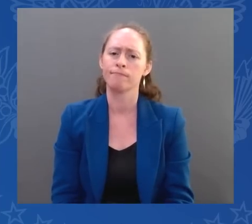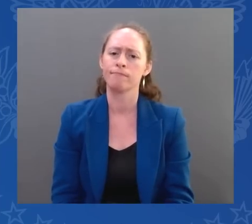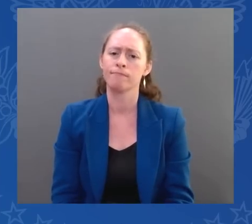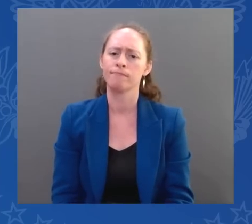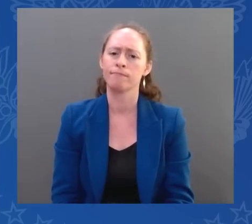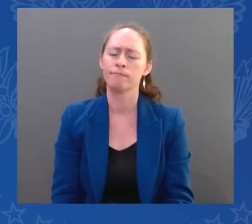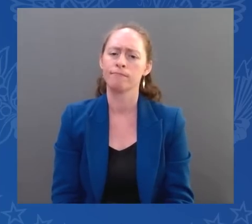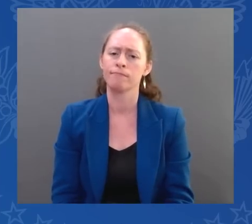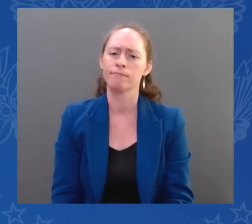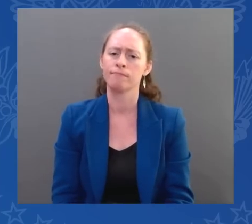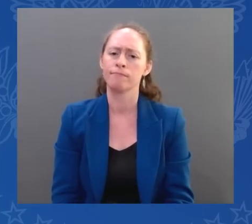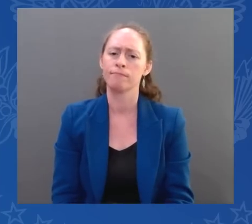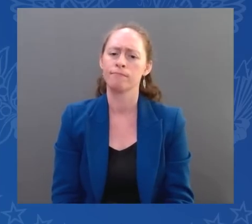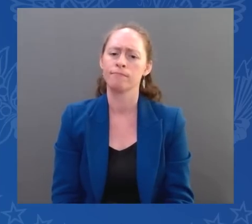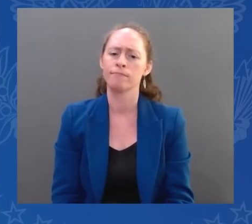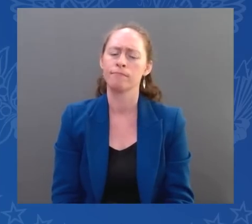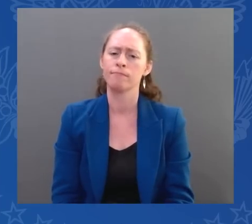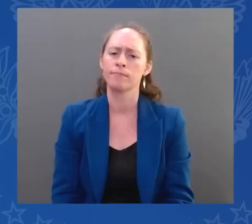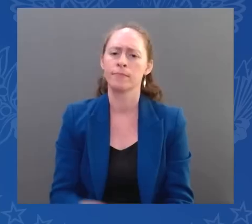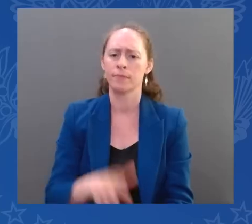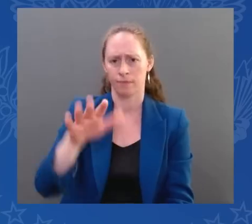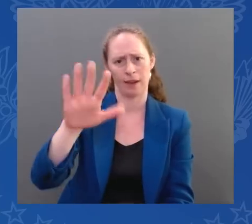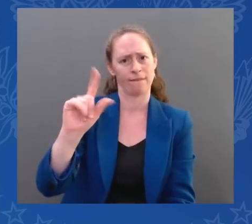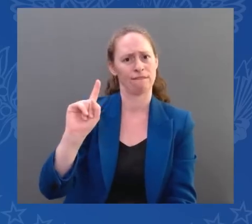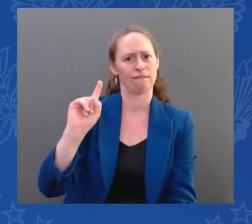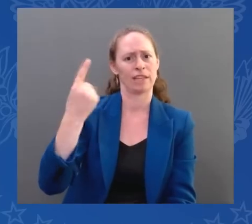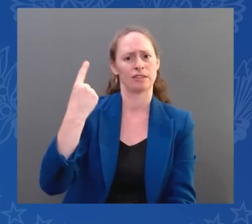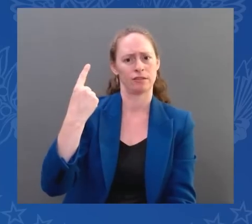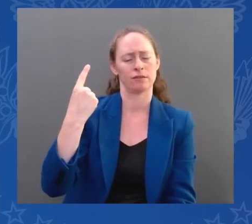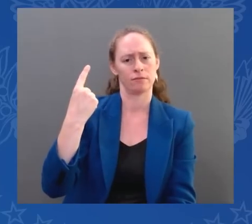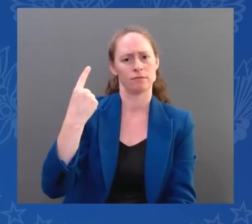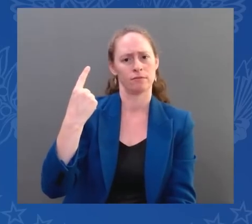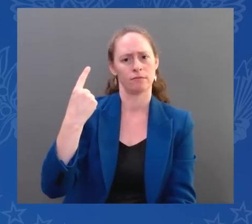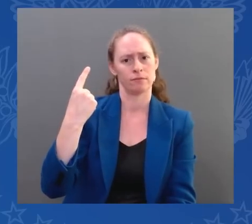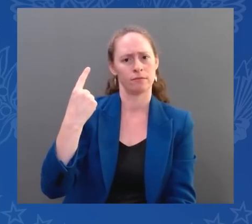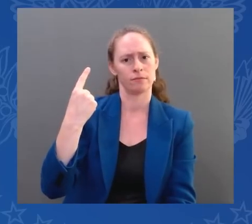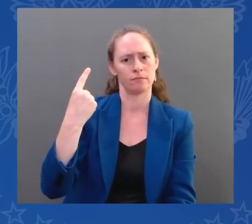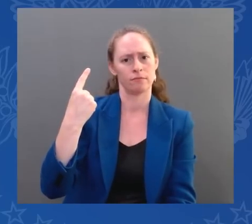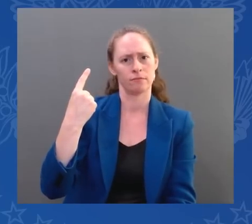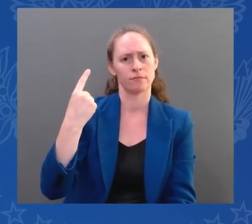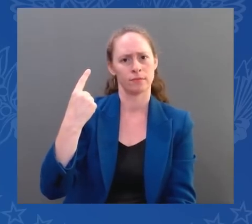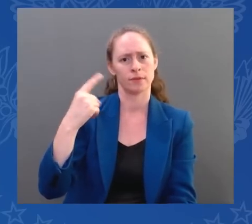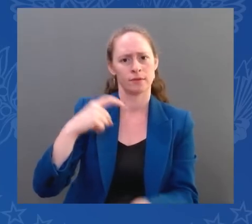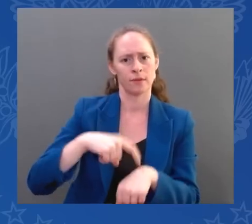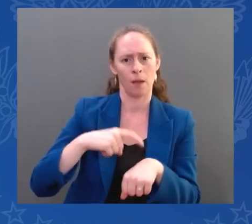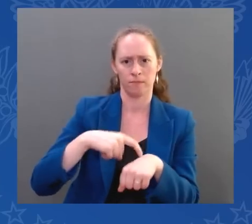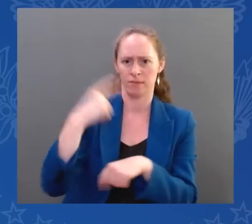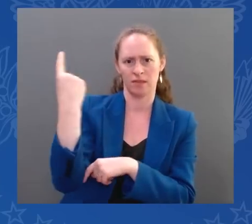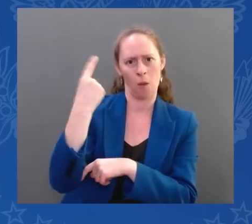And I think we have thus far have 3,000 -- I -- don't hold me to the number -- 688 or --